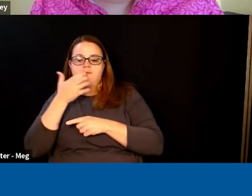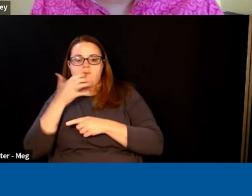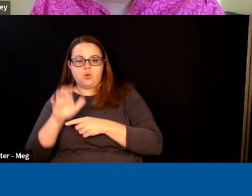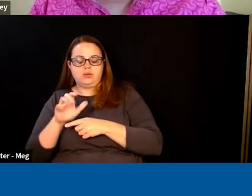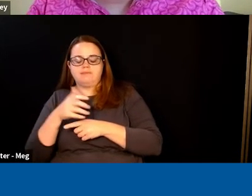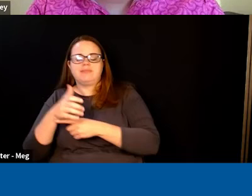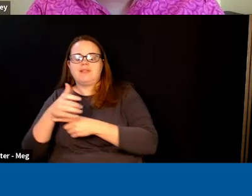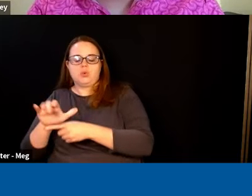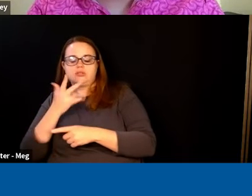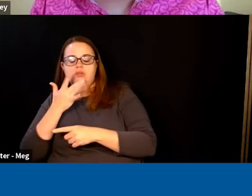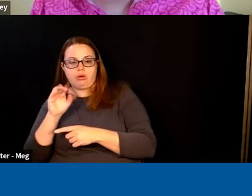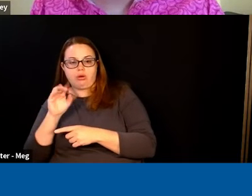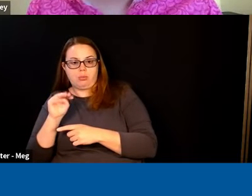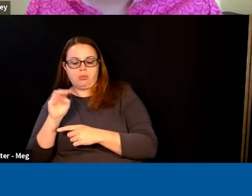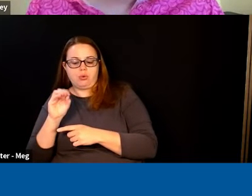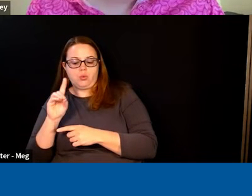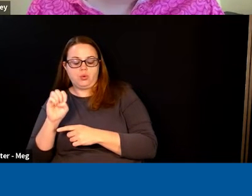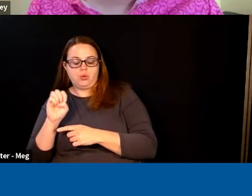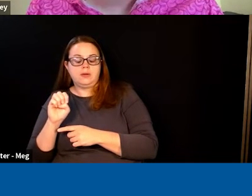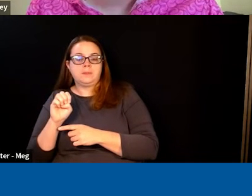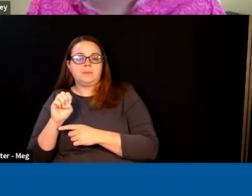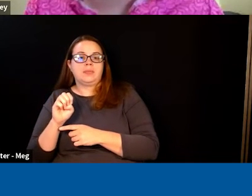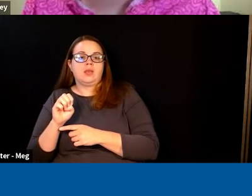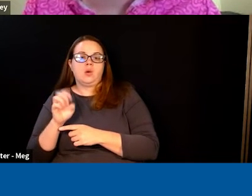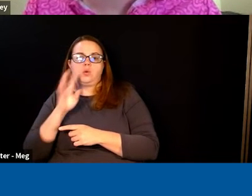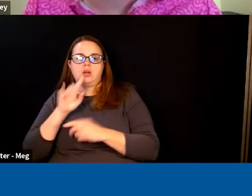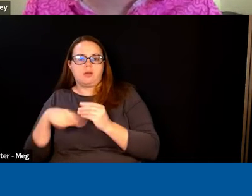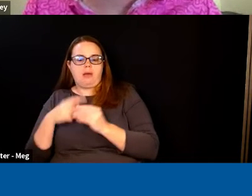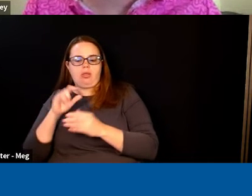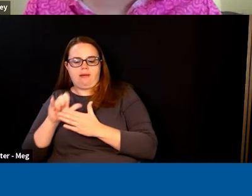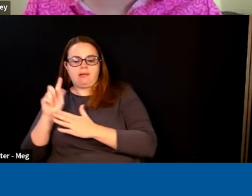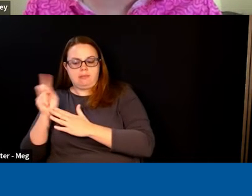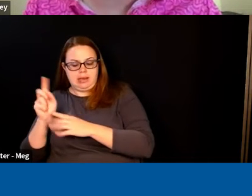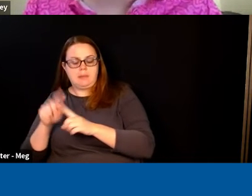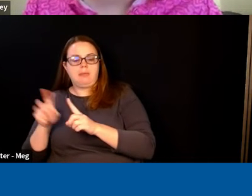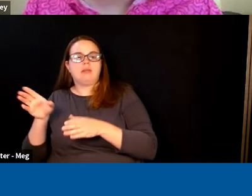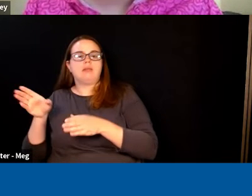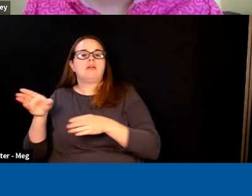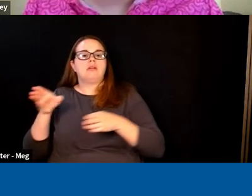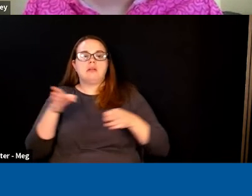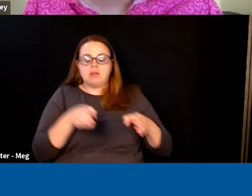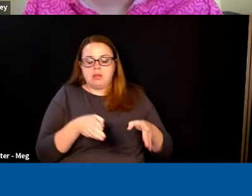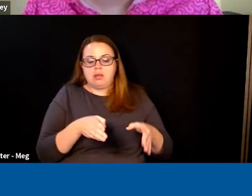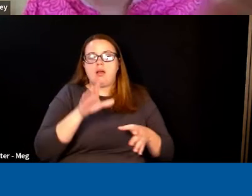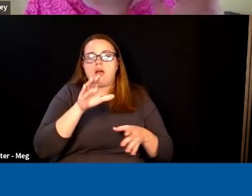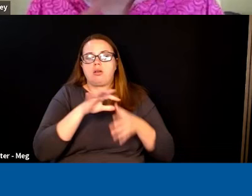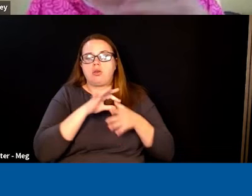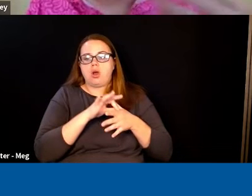So, you know, content considerations, shifting back out of forced colors mode. Here's, you know, now that we kind of know